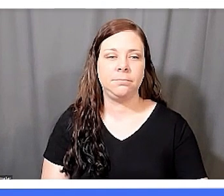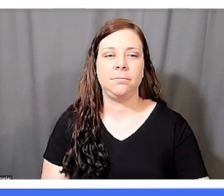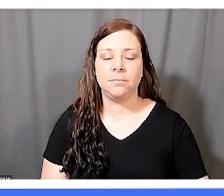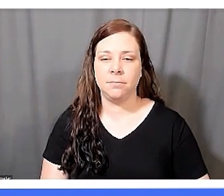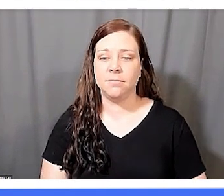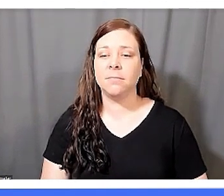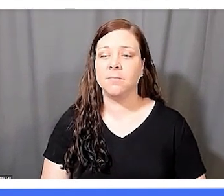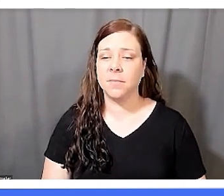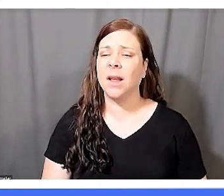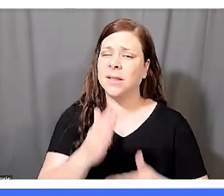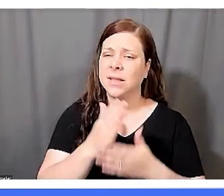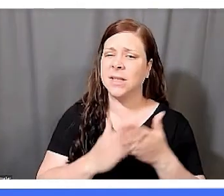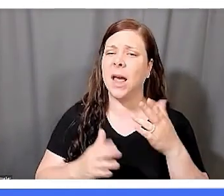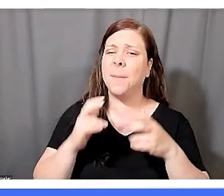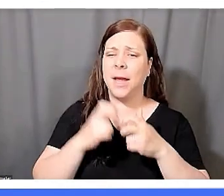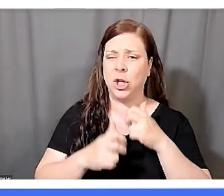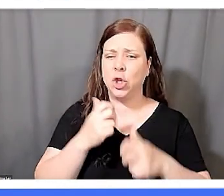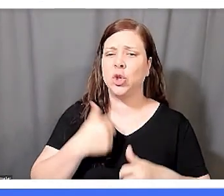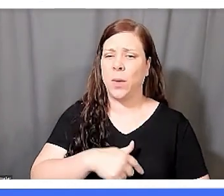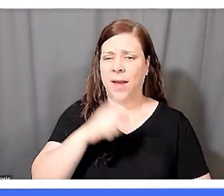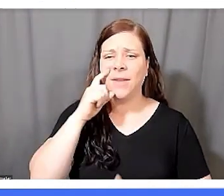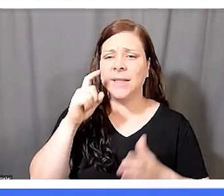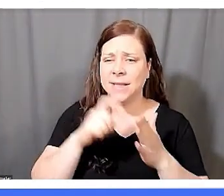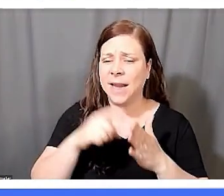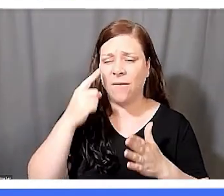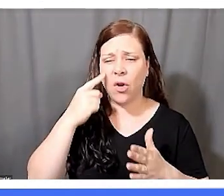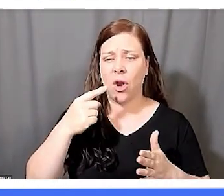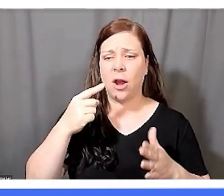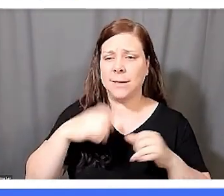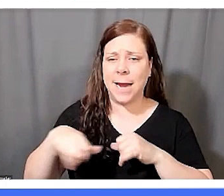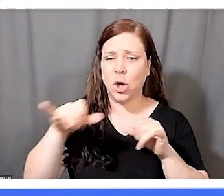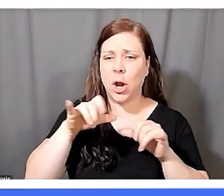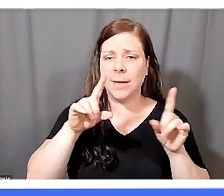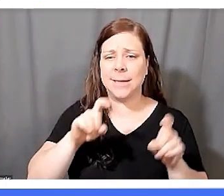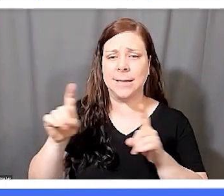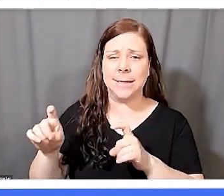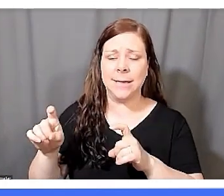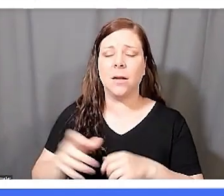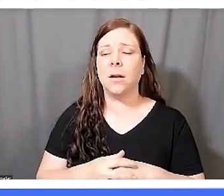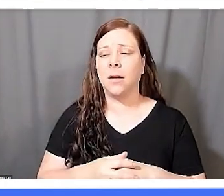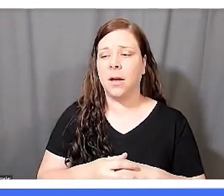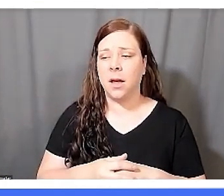So some issues that we've seen for standardized testing, it presents multiple barriers for